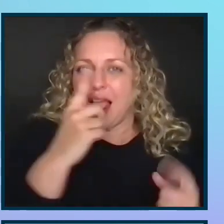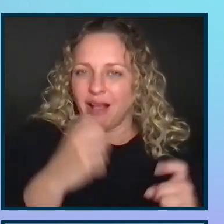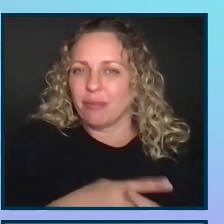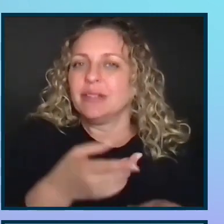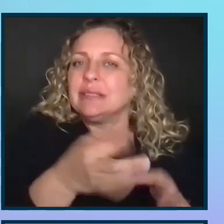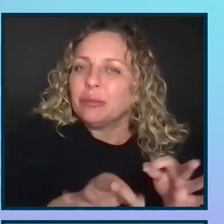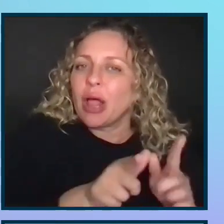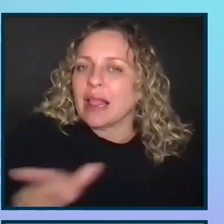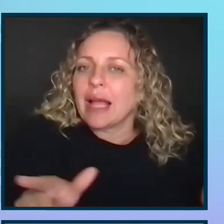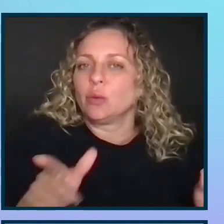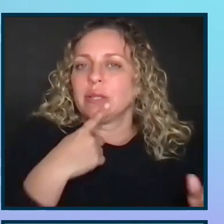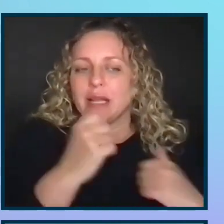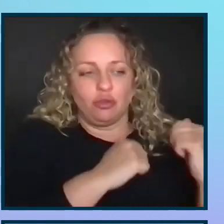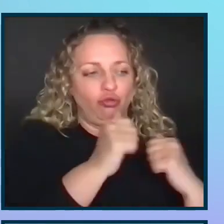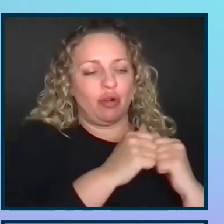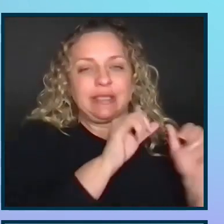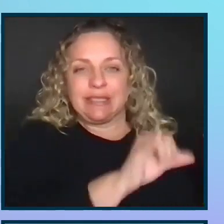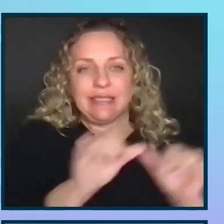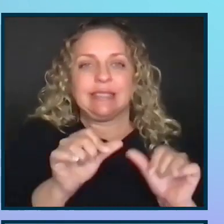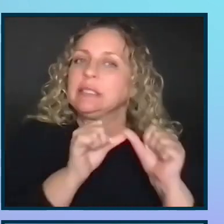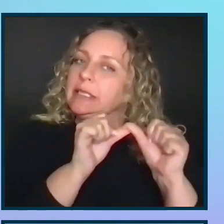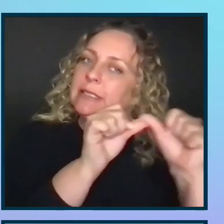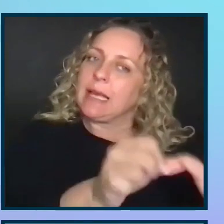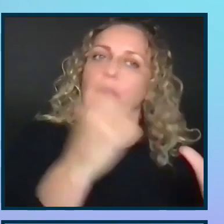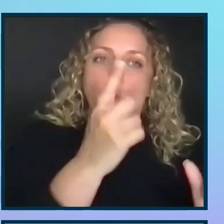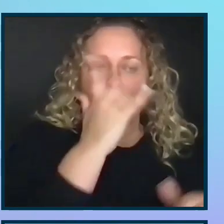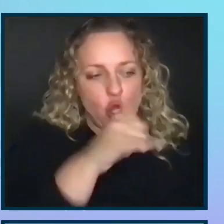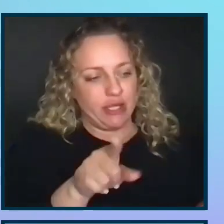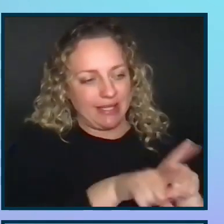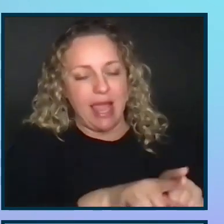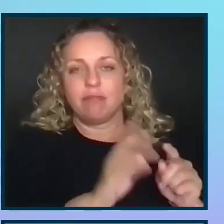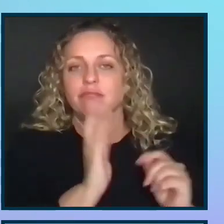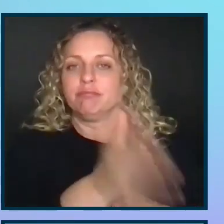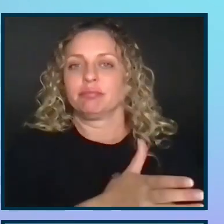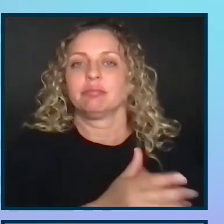and consistently structured, which isn't stated here. Our navigation elements are consistent as well.